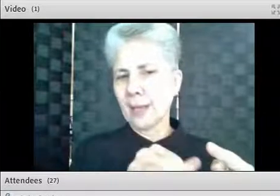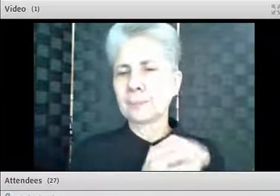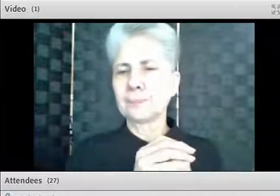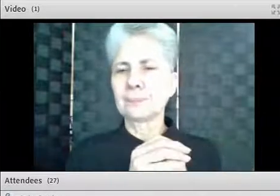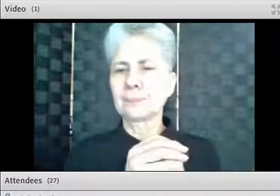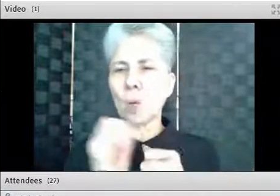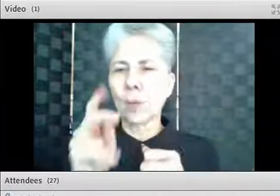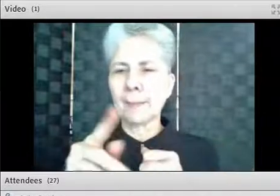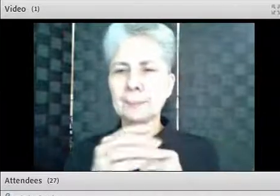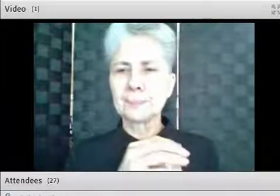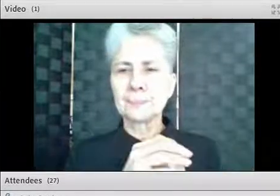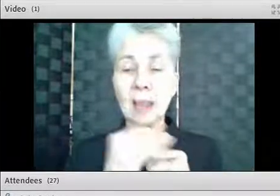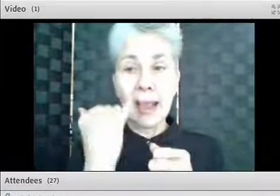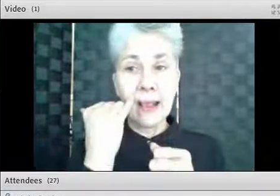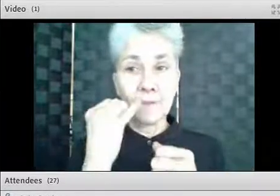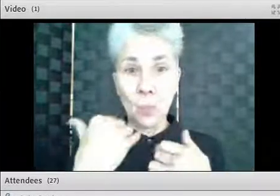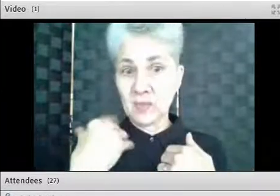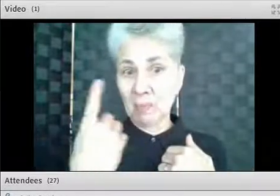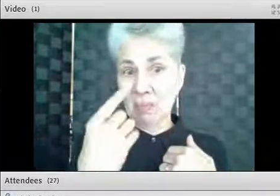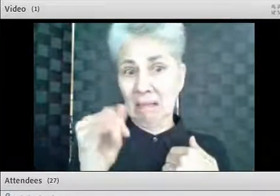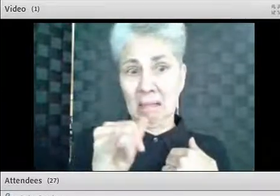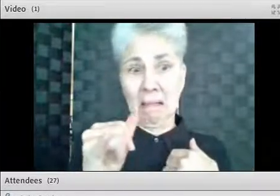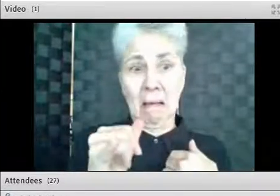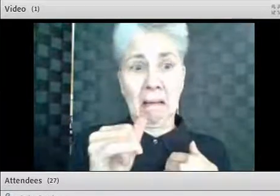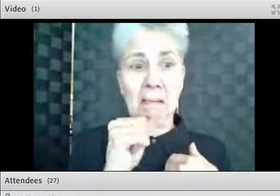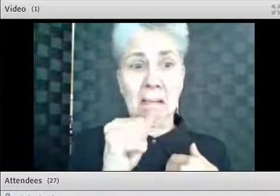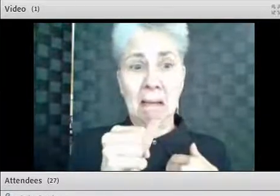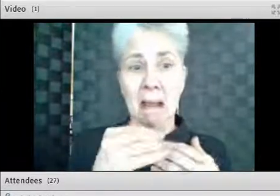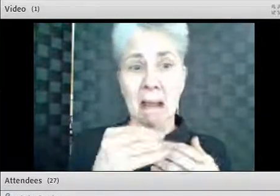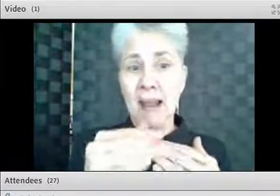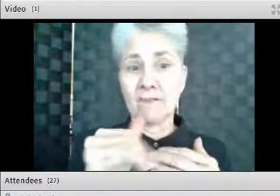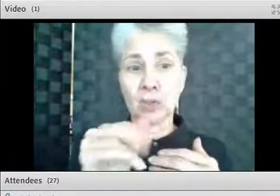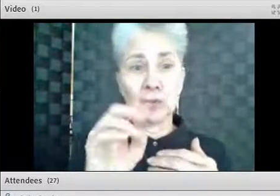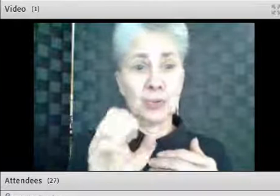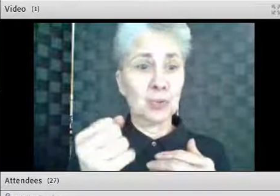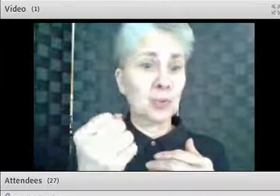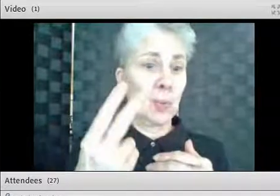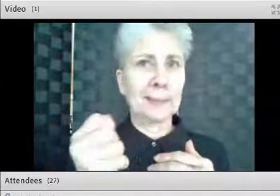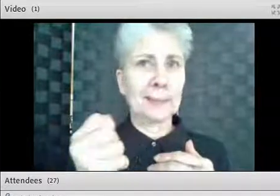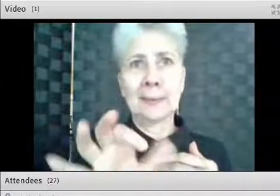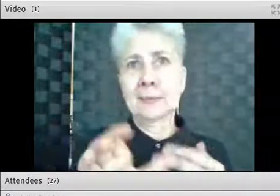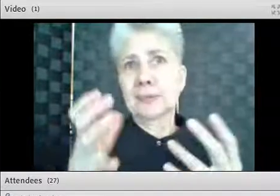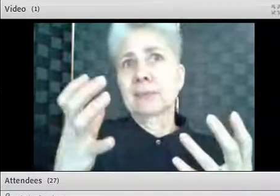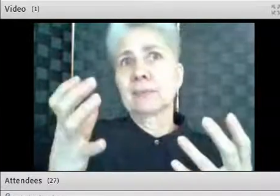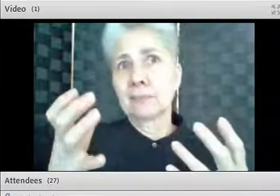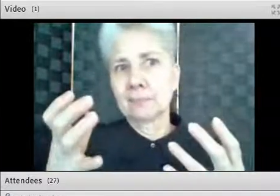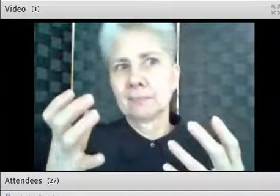And if you just have something like, you know, not after June 12th, 1900, not very specific,